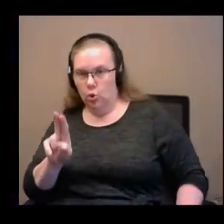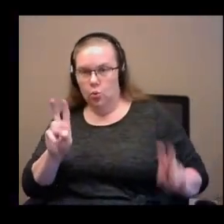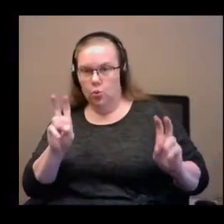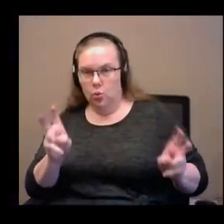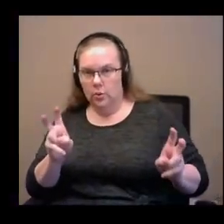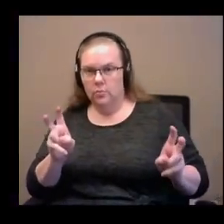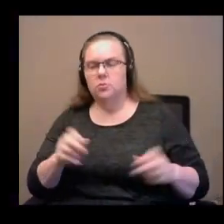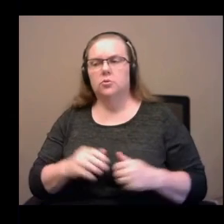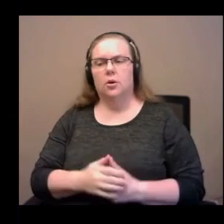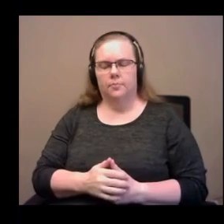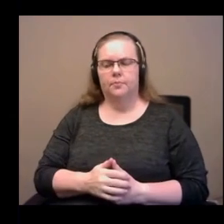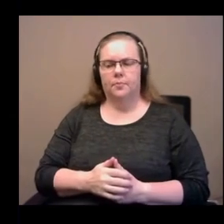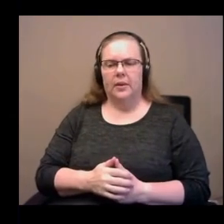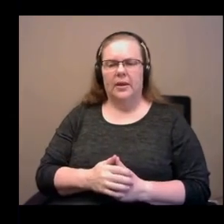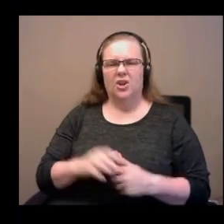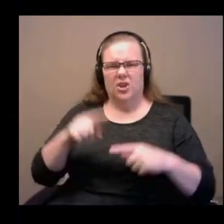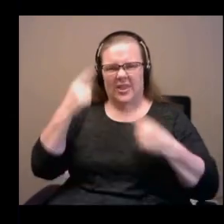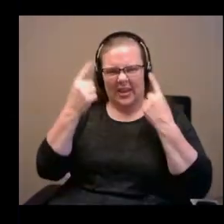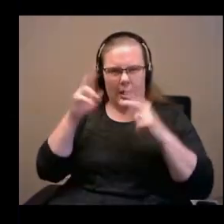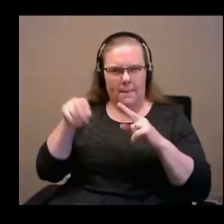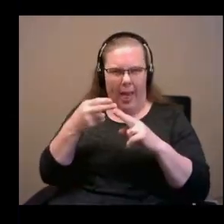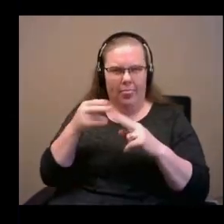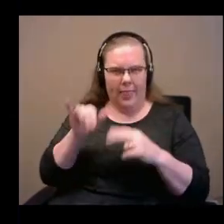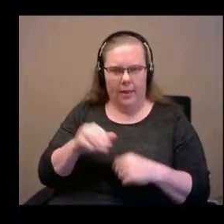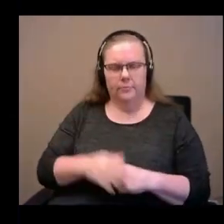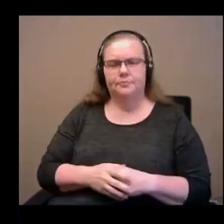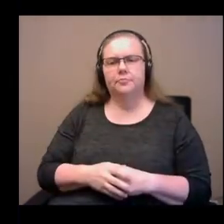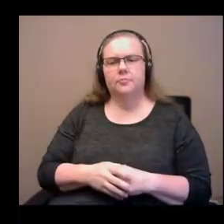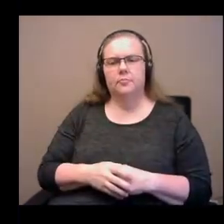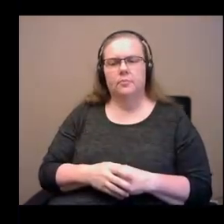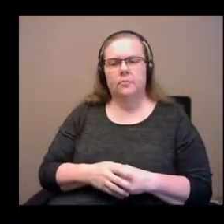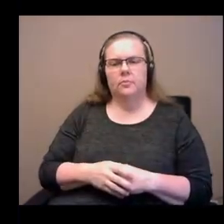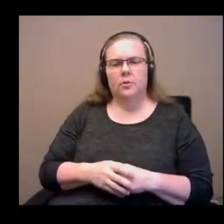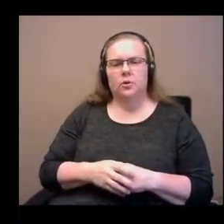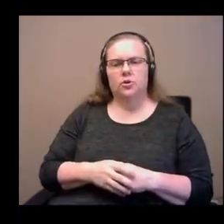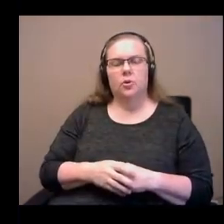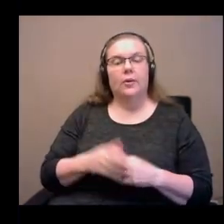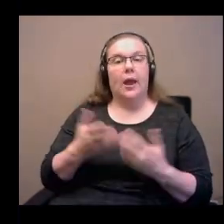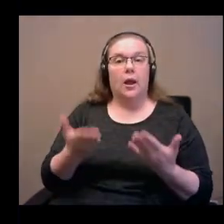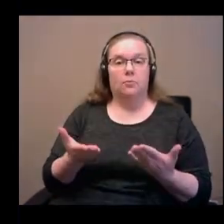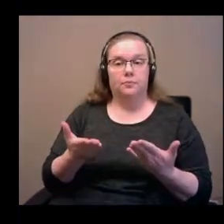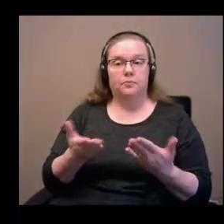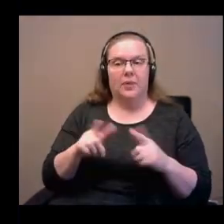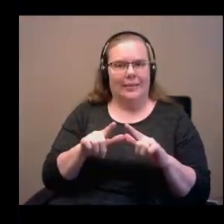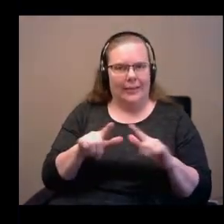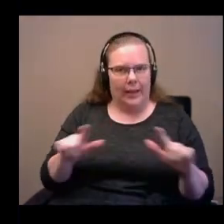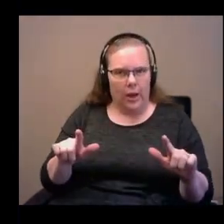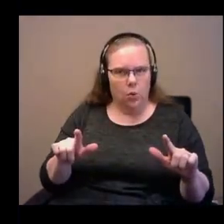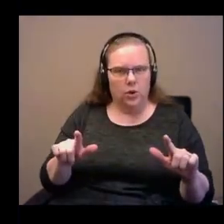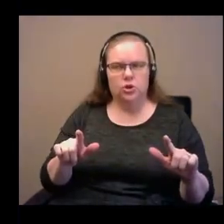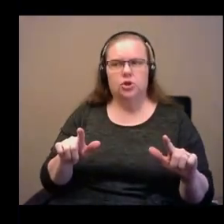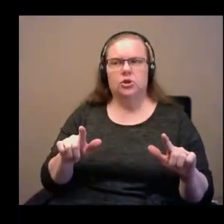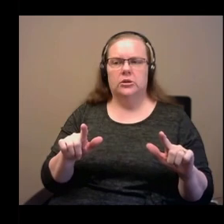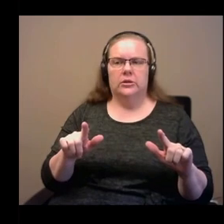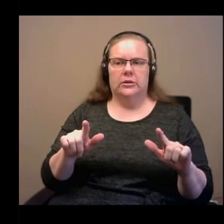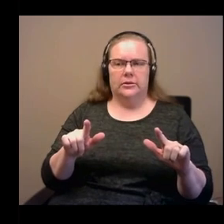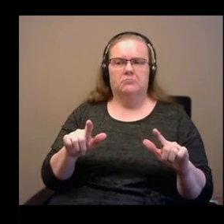Okay, I want to next go to the language of posing questions. And I spent a little bit of time on that language of agency, identity. I want to go to a slightly different bucket here. And I find